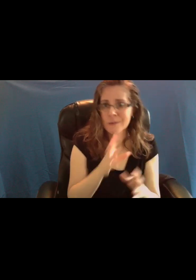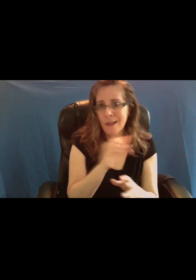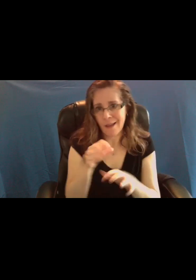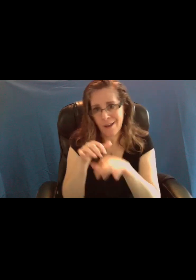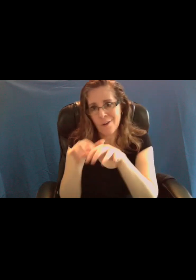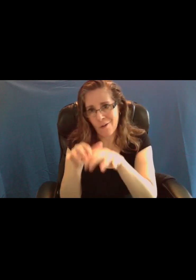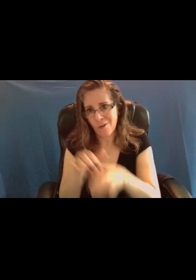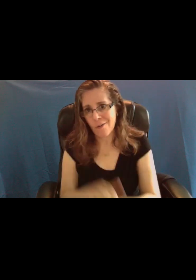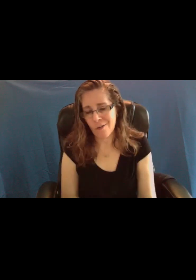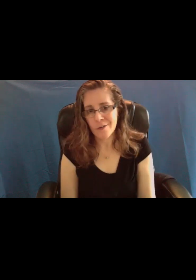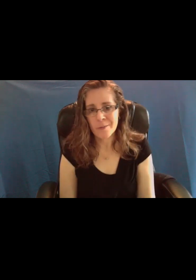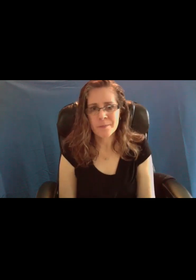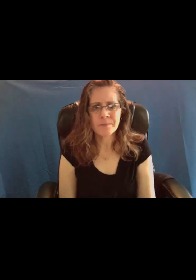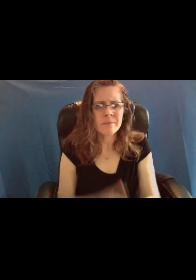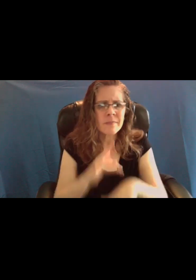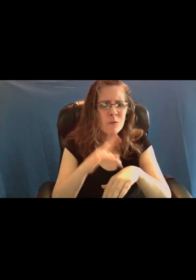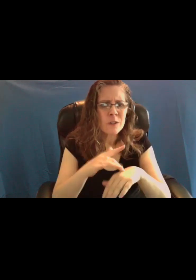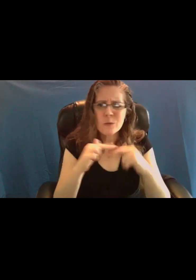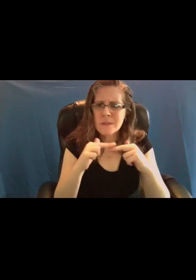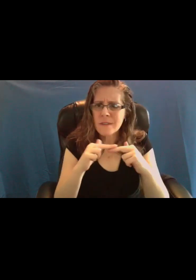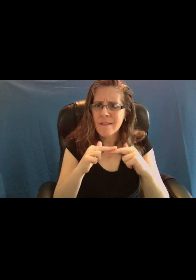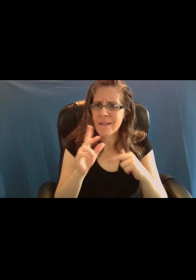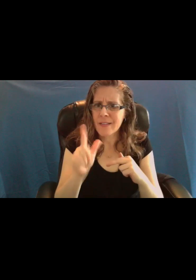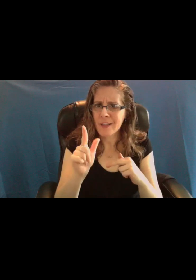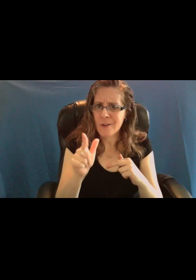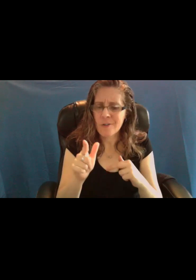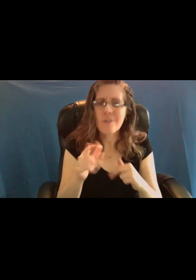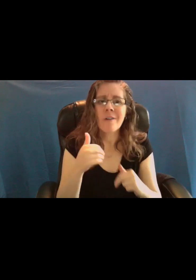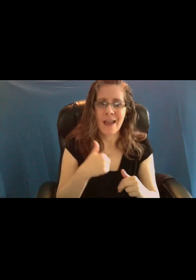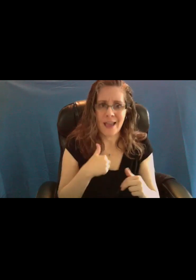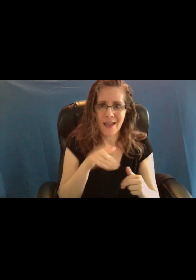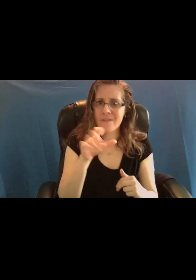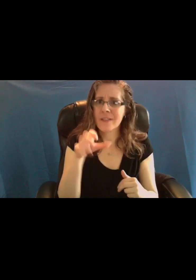slide later on we have a link to a document that we created